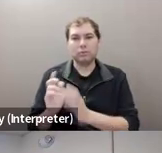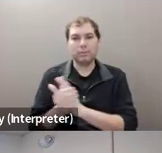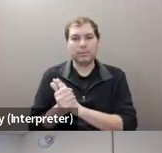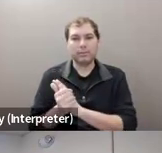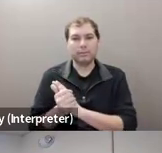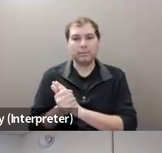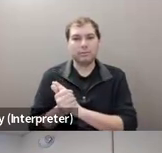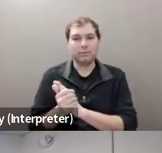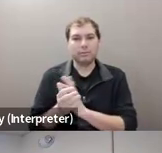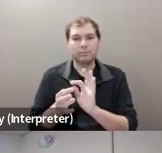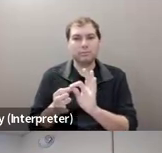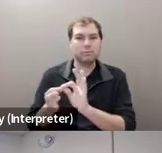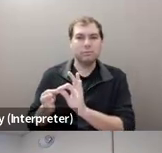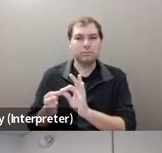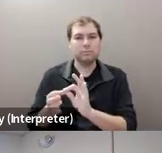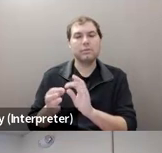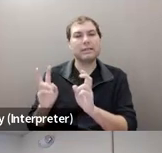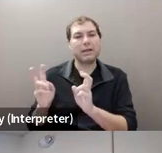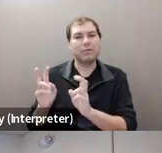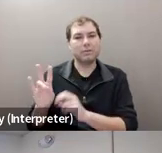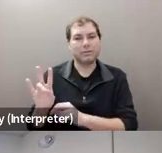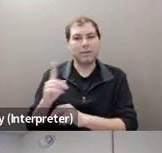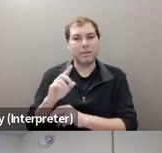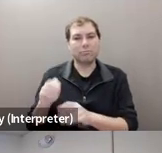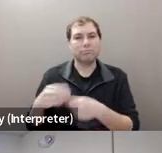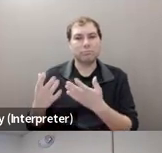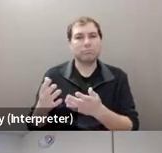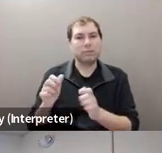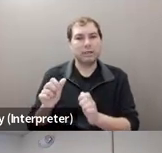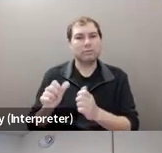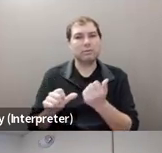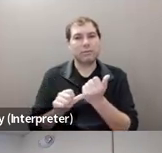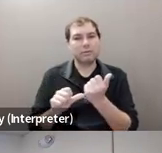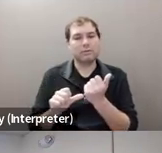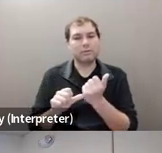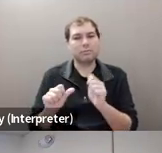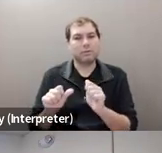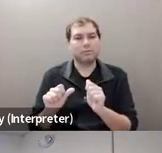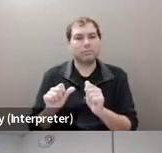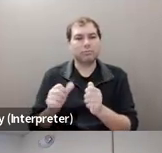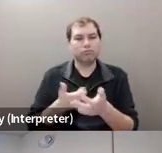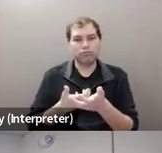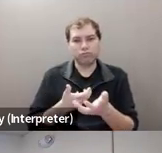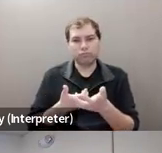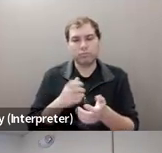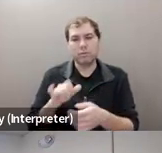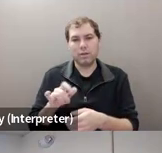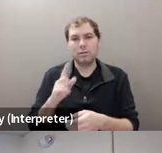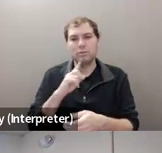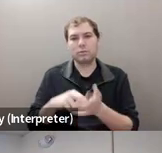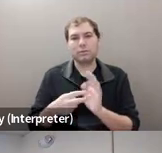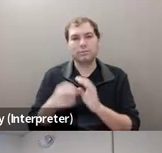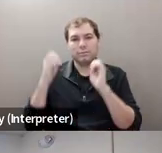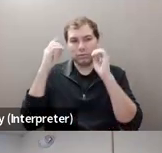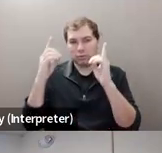17036717673: made it clear that we can engage in advocacy to, and and particularly to the degree that it means educating. But educating.